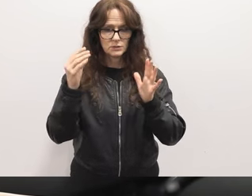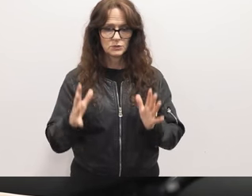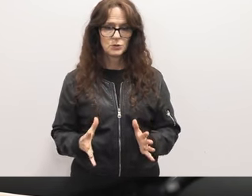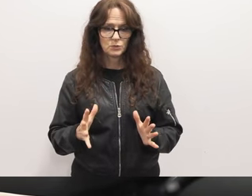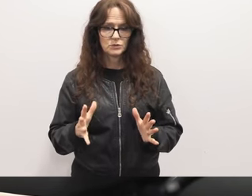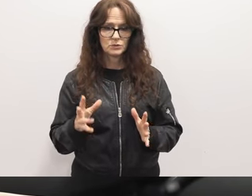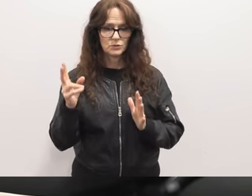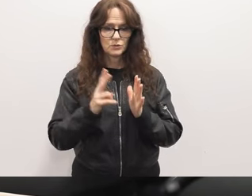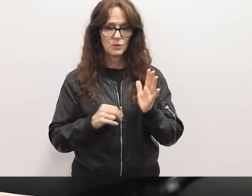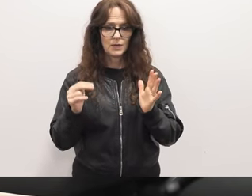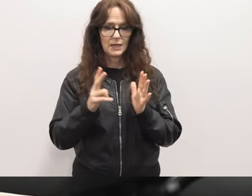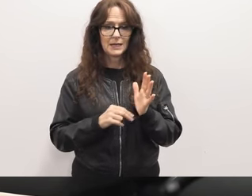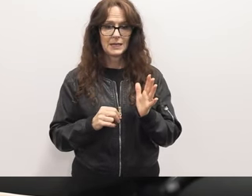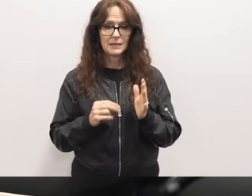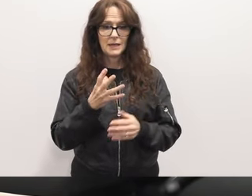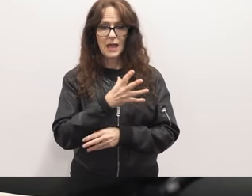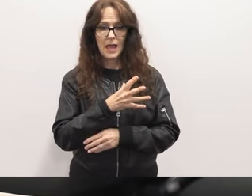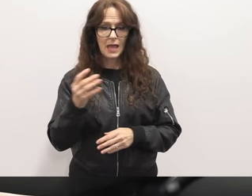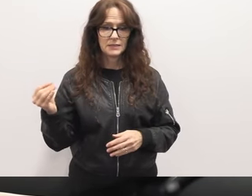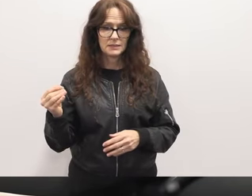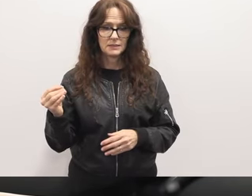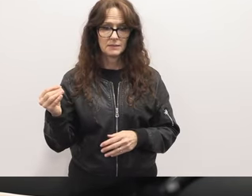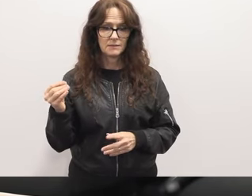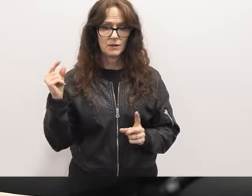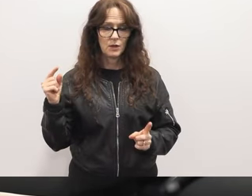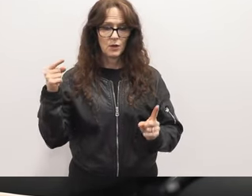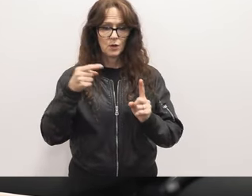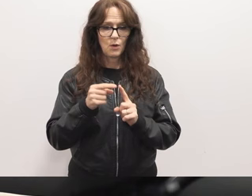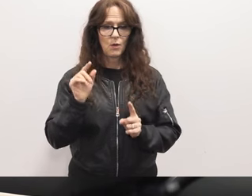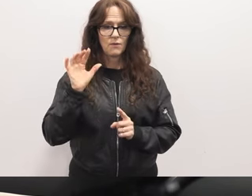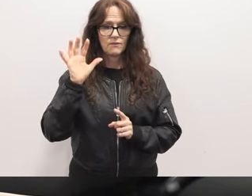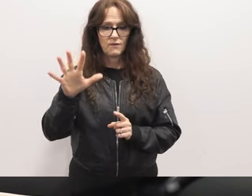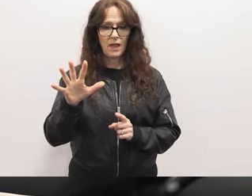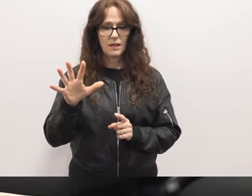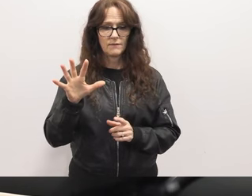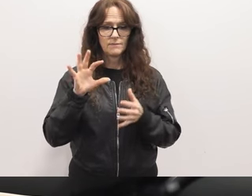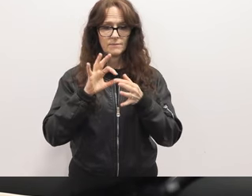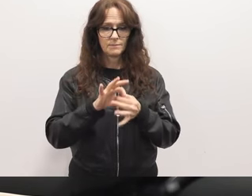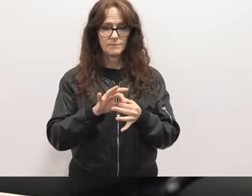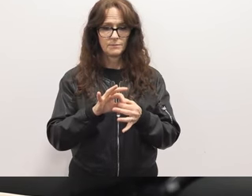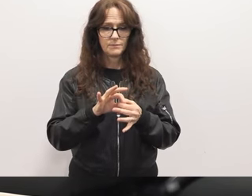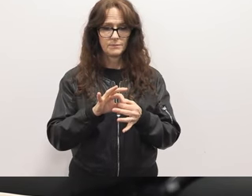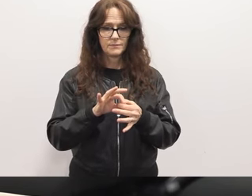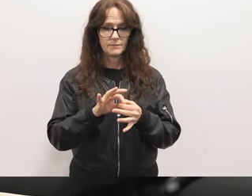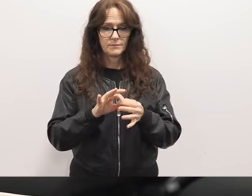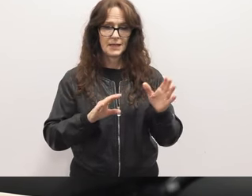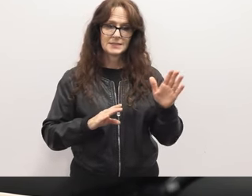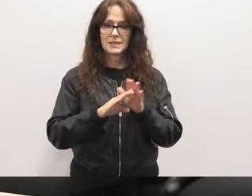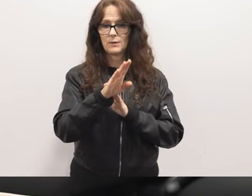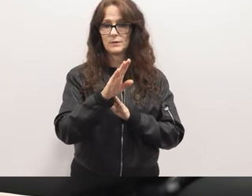And goal five, which is around acceleration. There is an element,